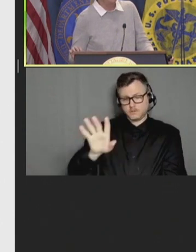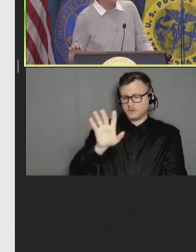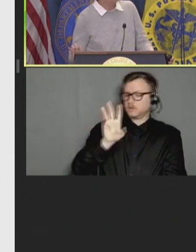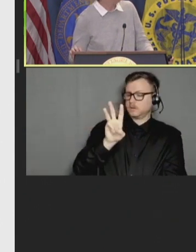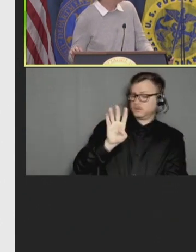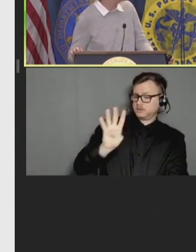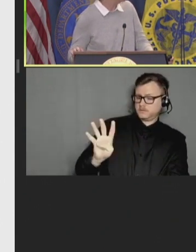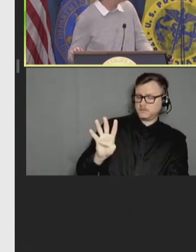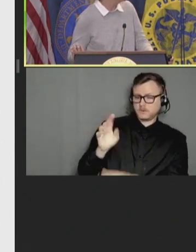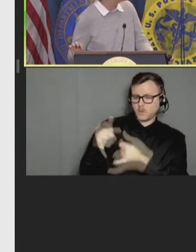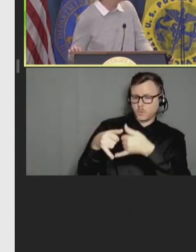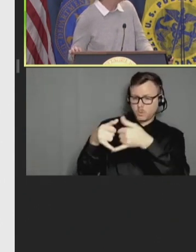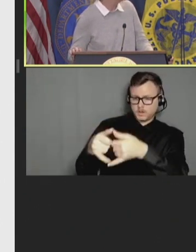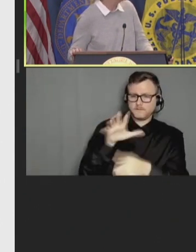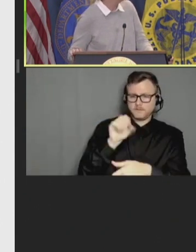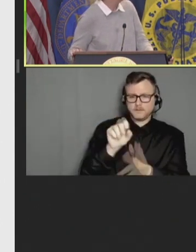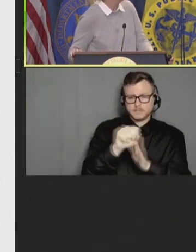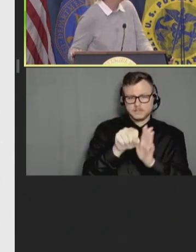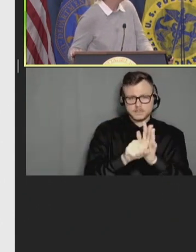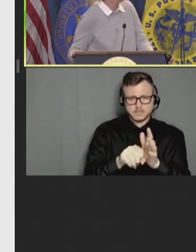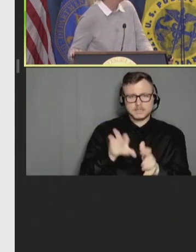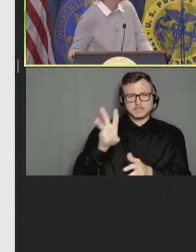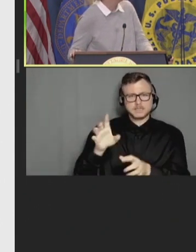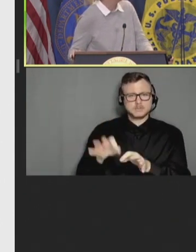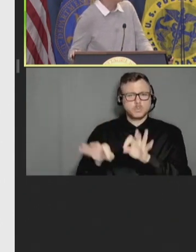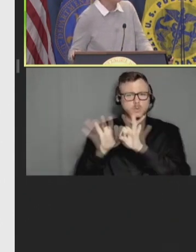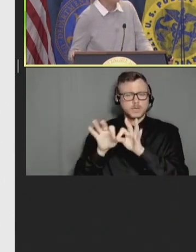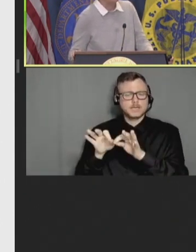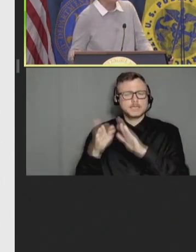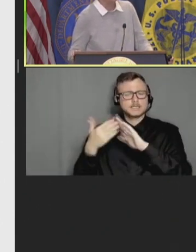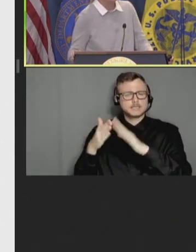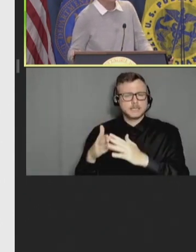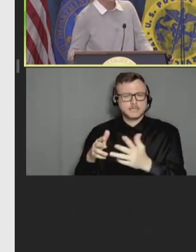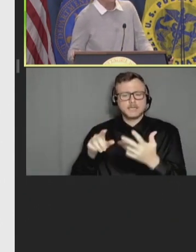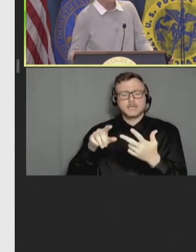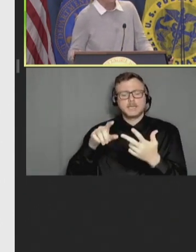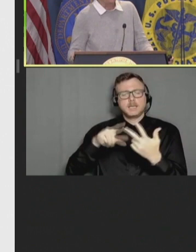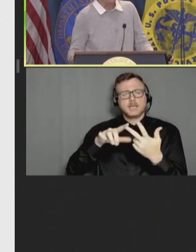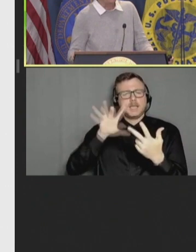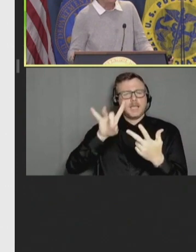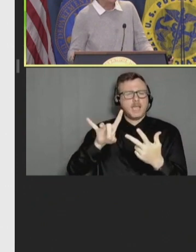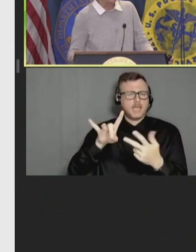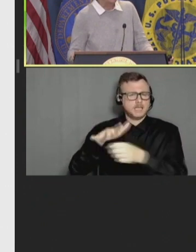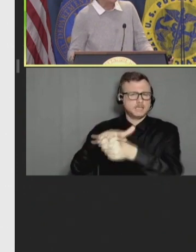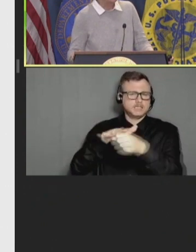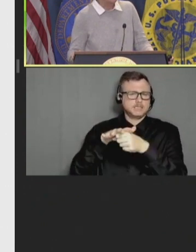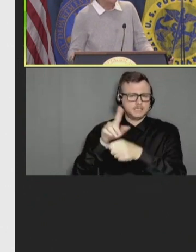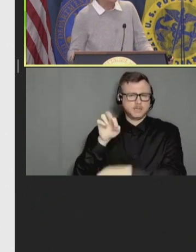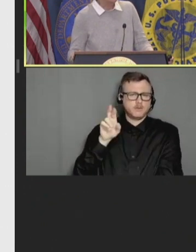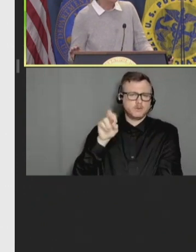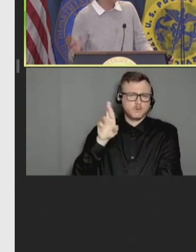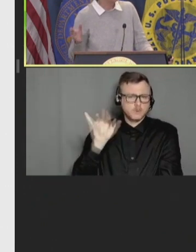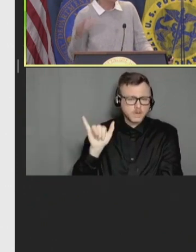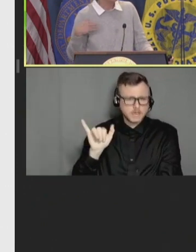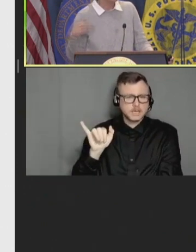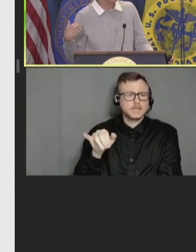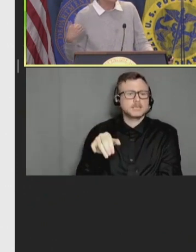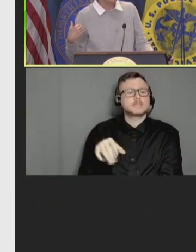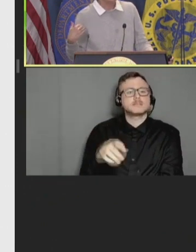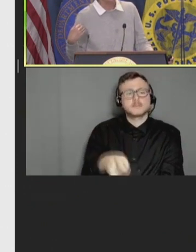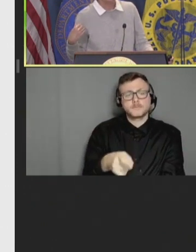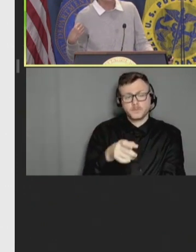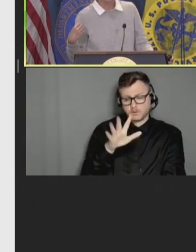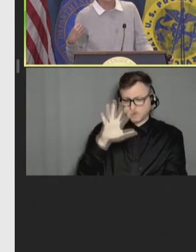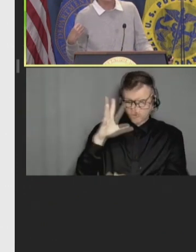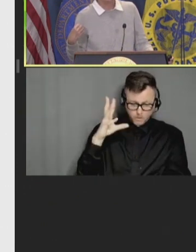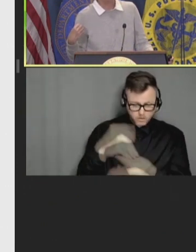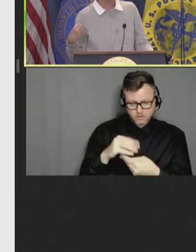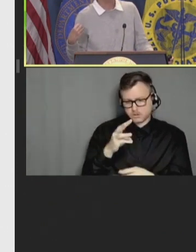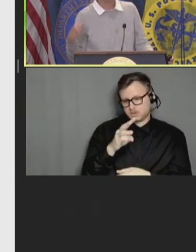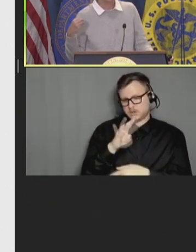50 states, 6 major cities, and 8 territories or federated states. And all of those 64 have someone